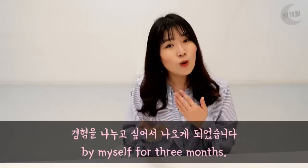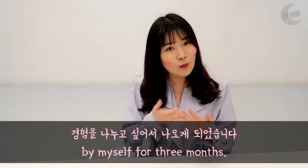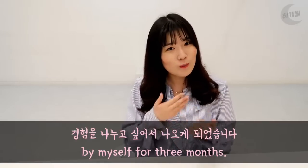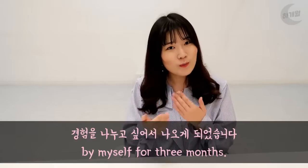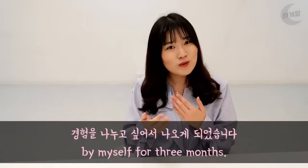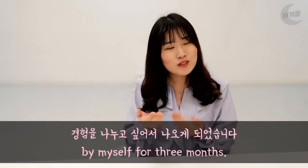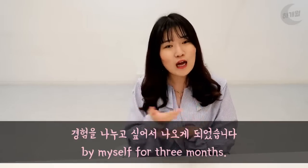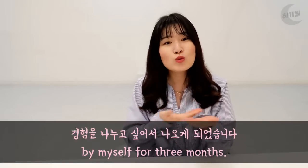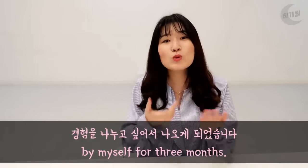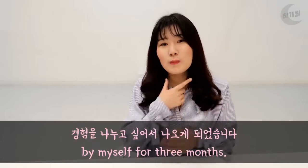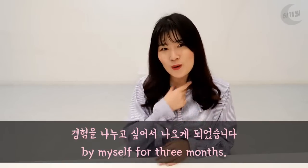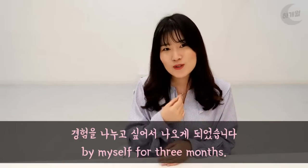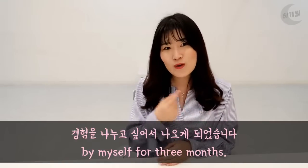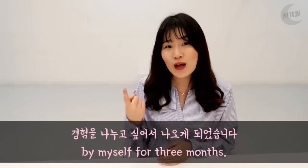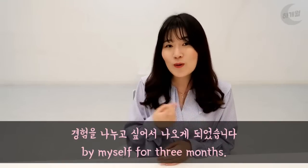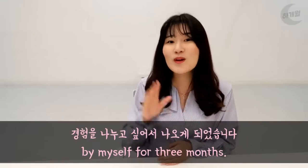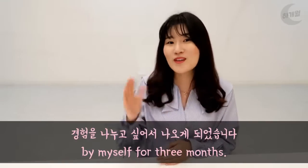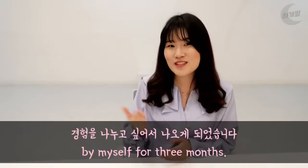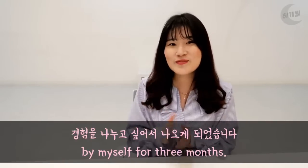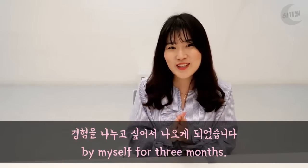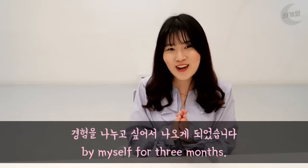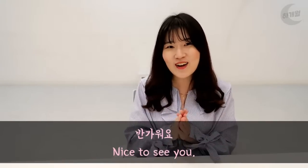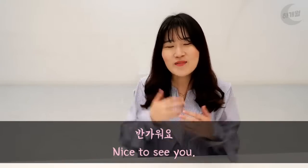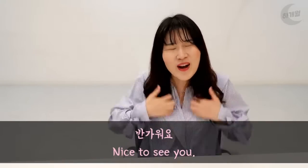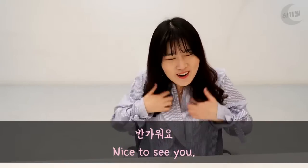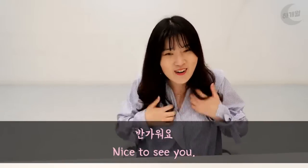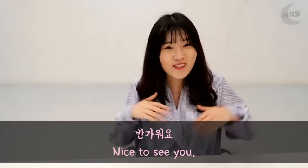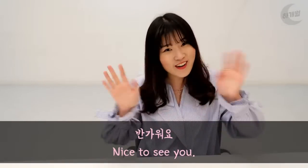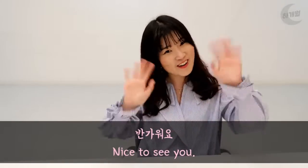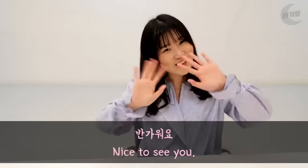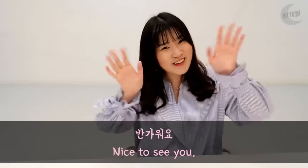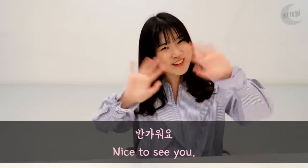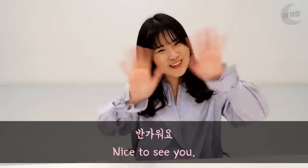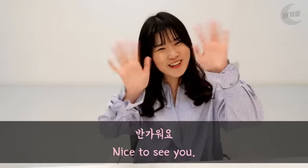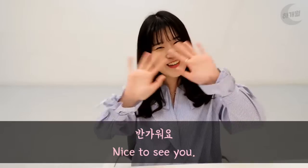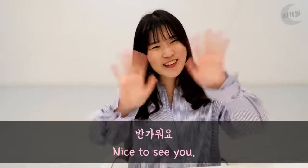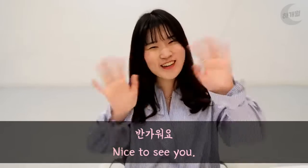by myself for three months. Nice to see you.